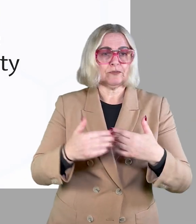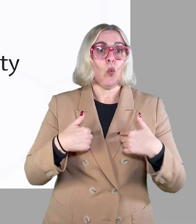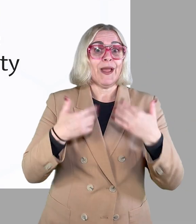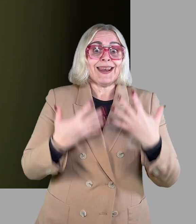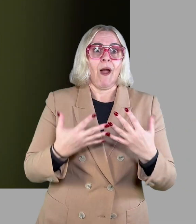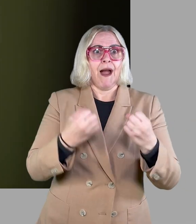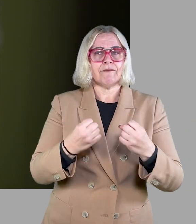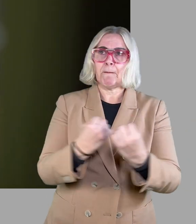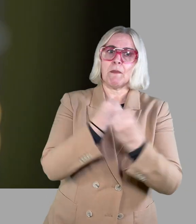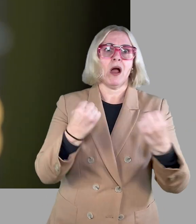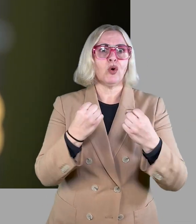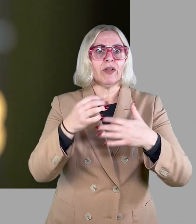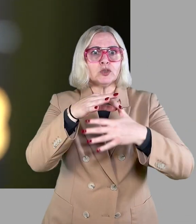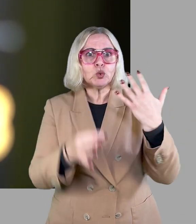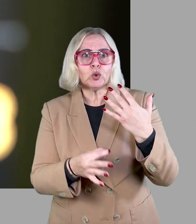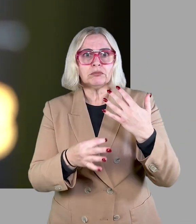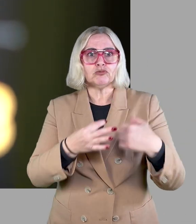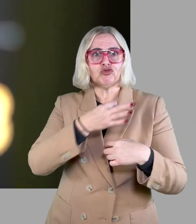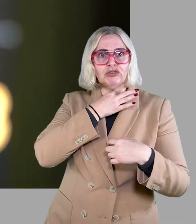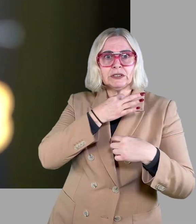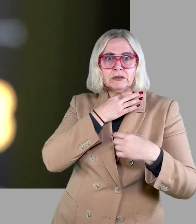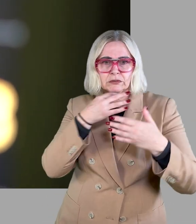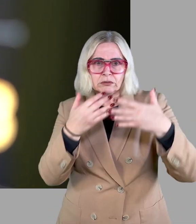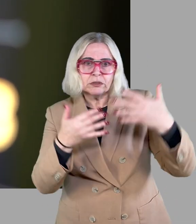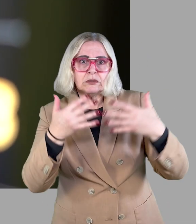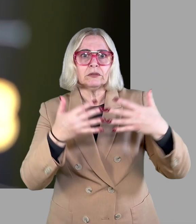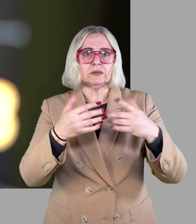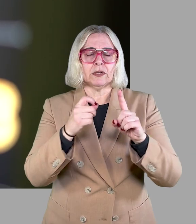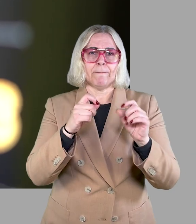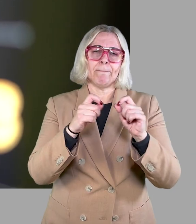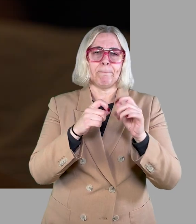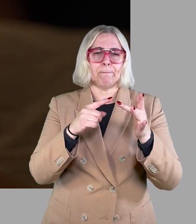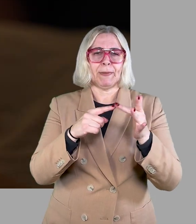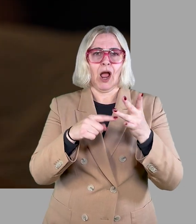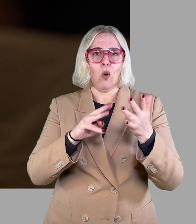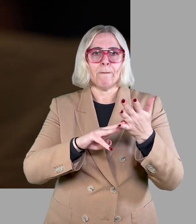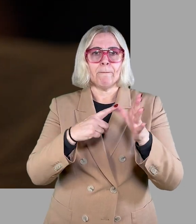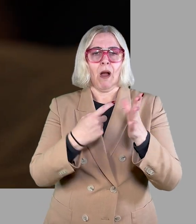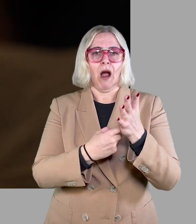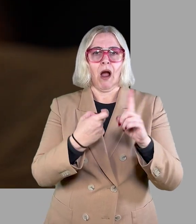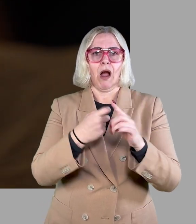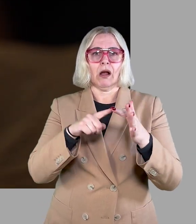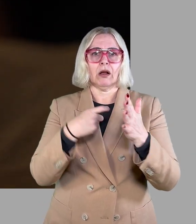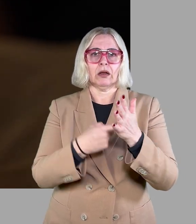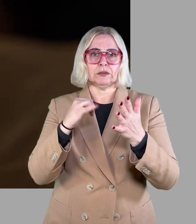We now have powerful tools at our disposal—validated risk scores, biomarkers, point-of-care imaging with the transformative